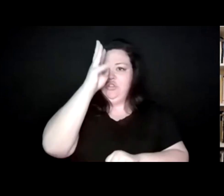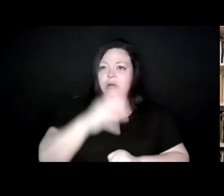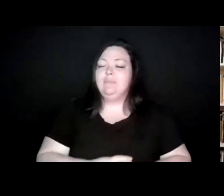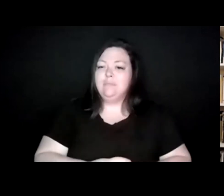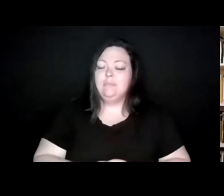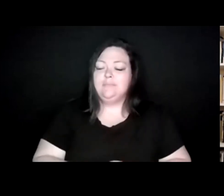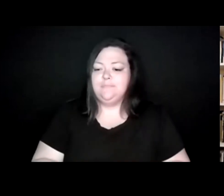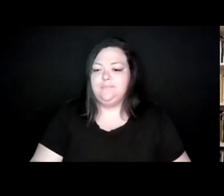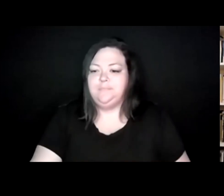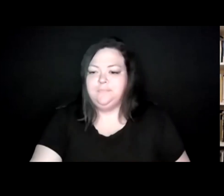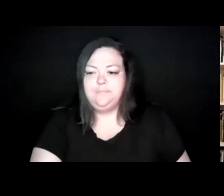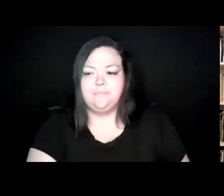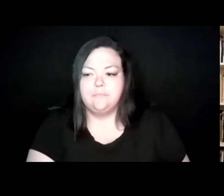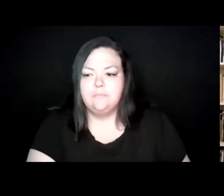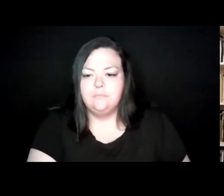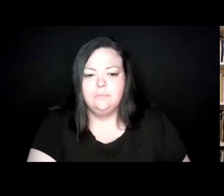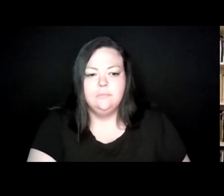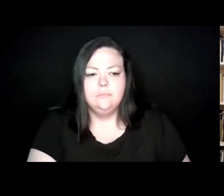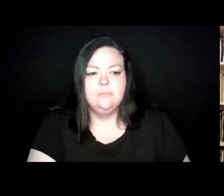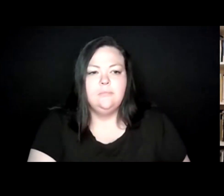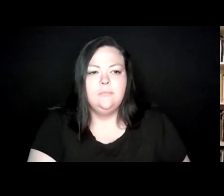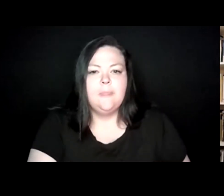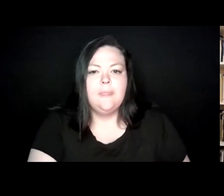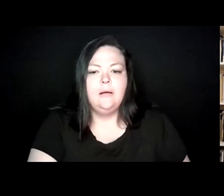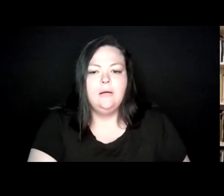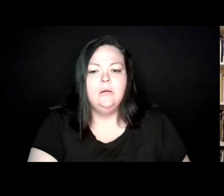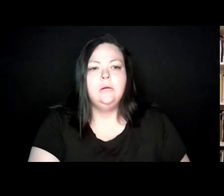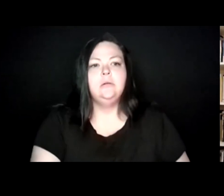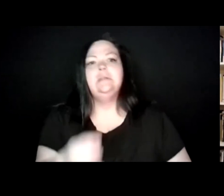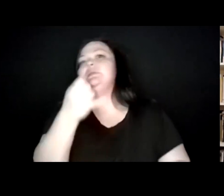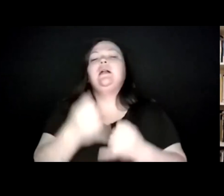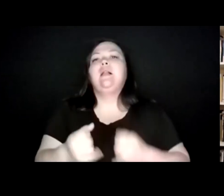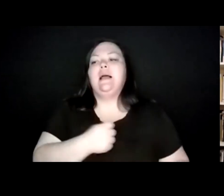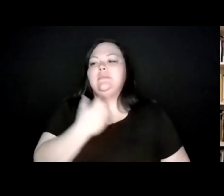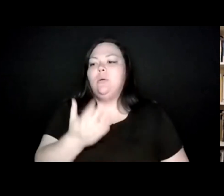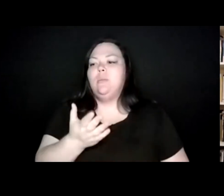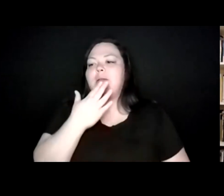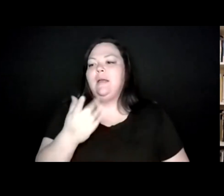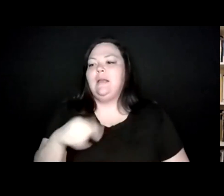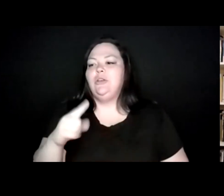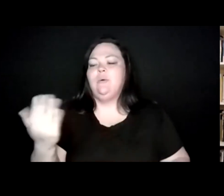Um, this is the last poem, and I want to thank you all again for listening, um, in a lot